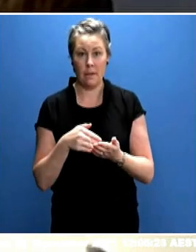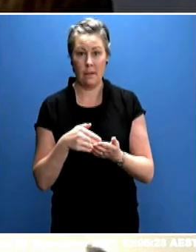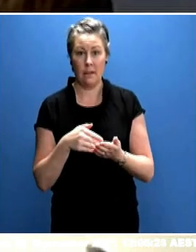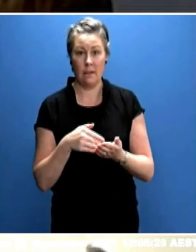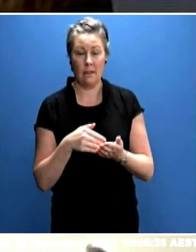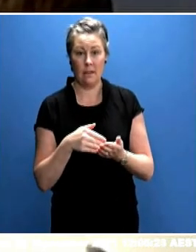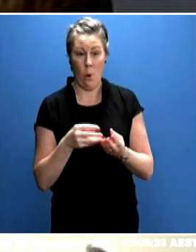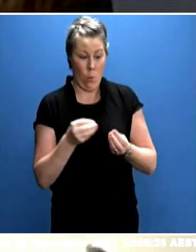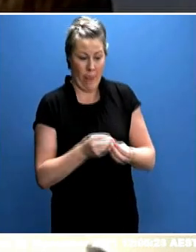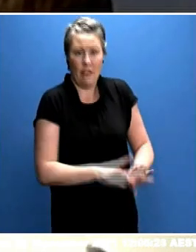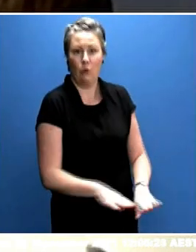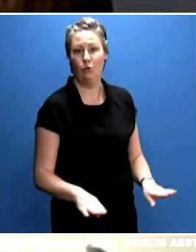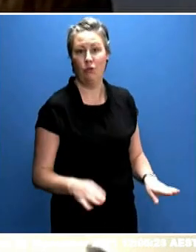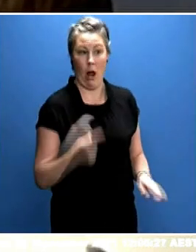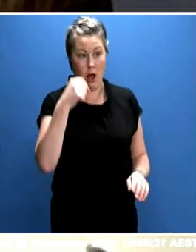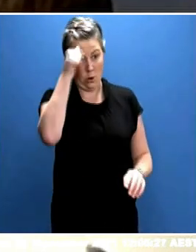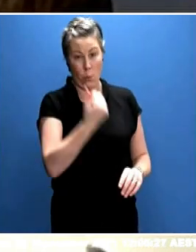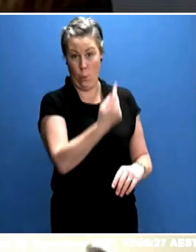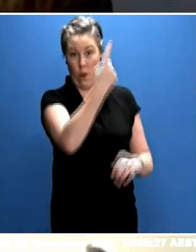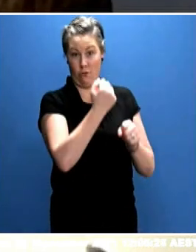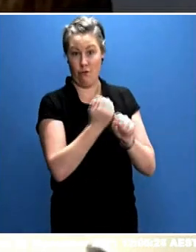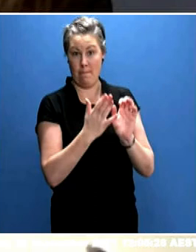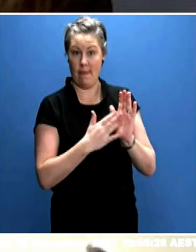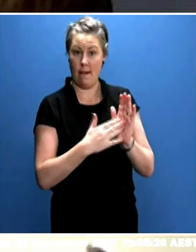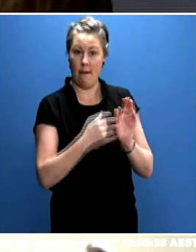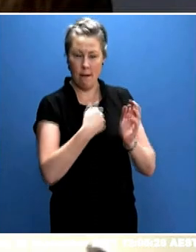I know, with one of the grandmas that I spoke to in regards to